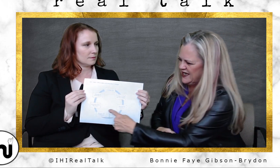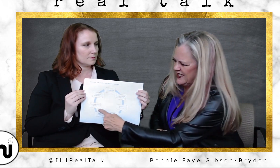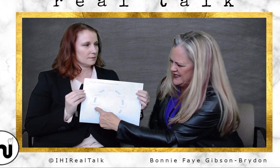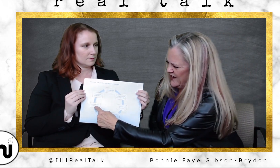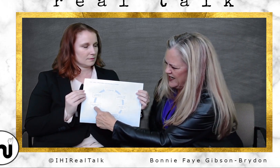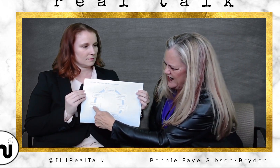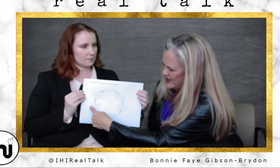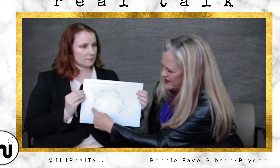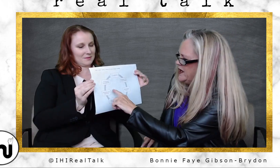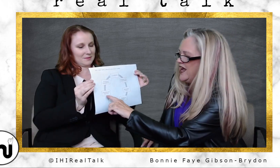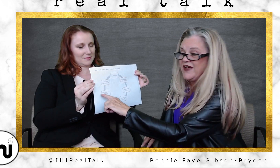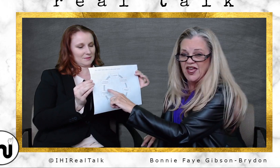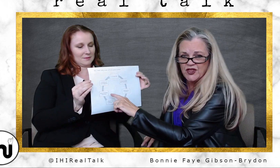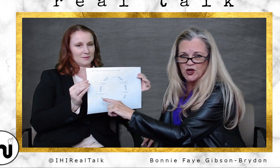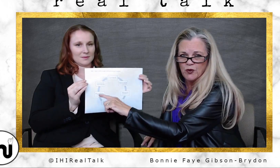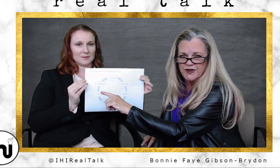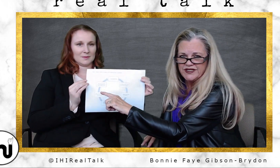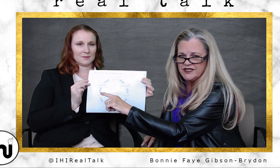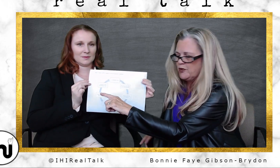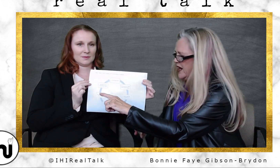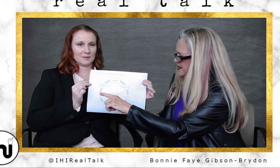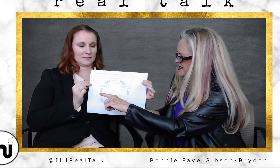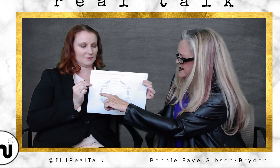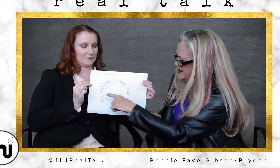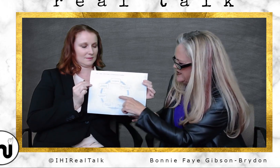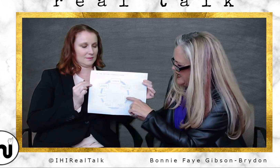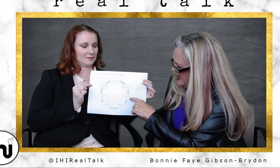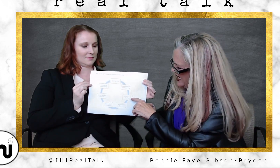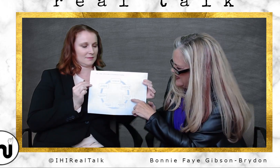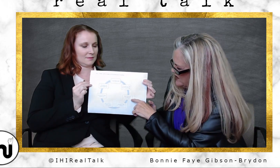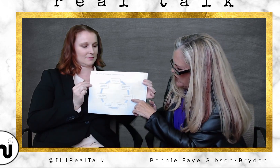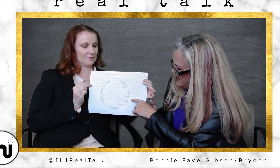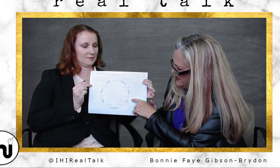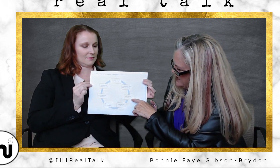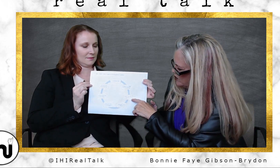Down here you have Ethical Business Practices, and then right here, we have